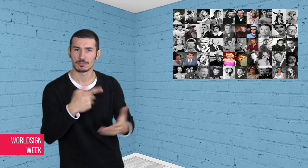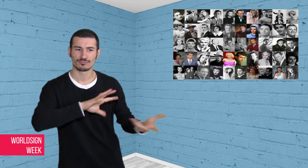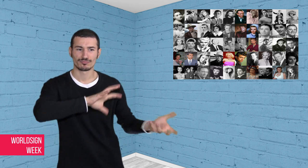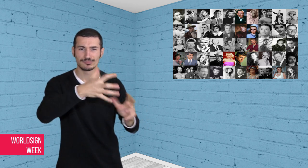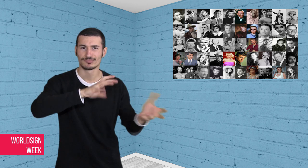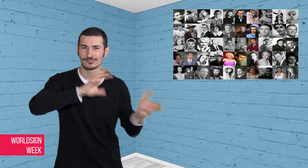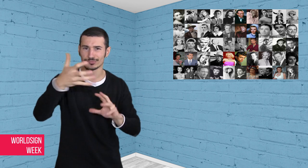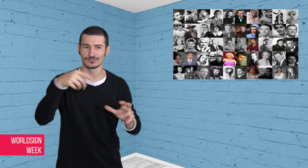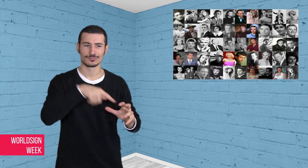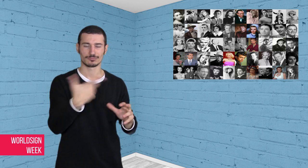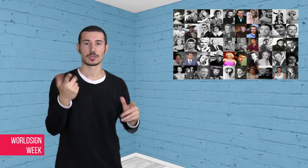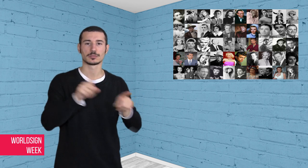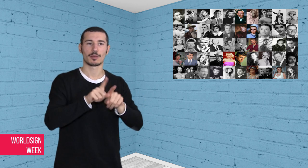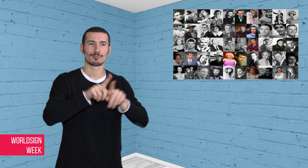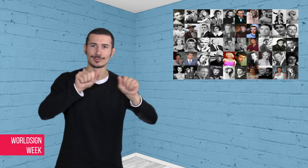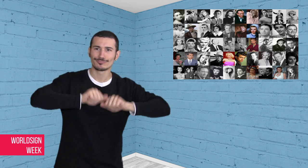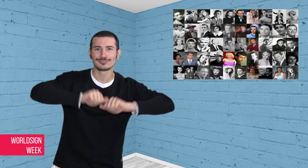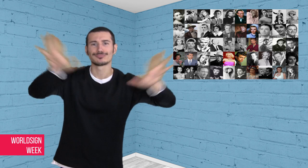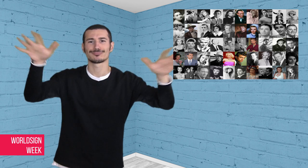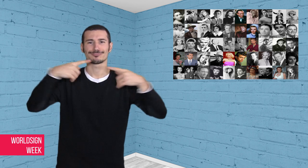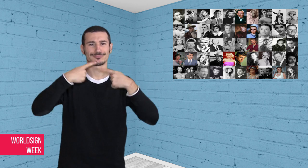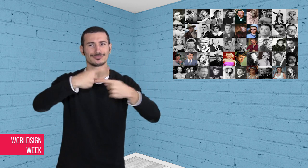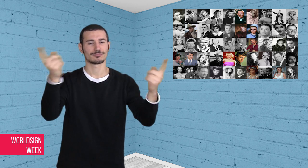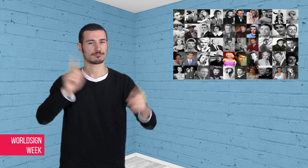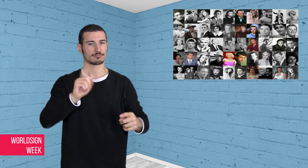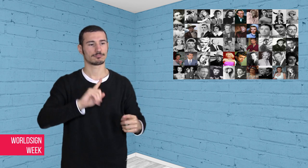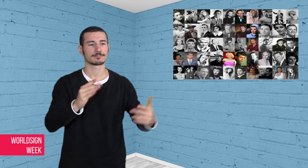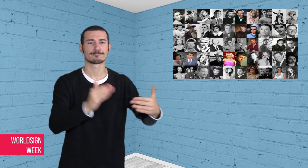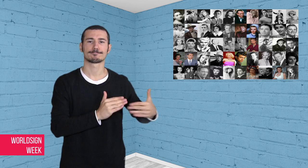improved with training programs and